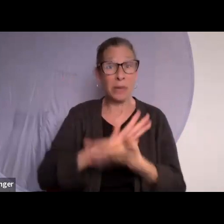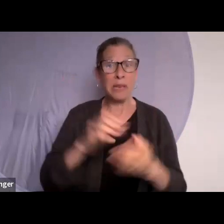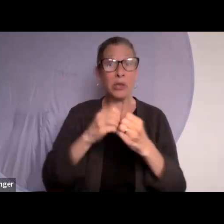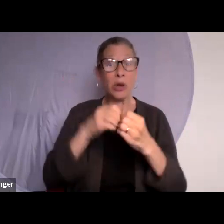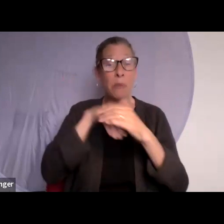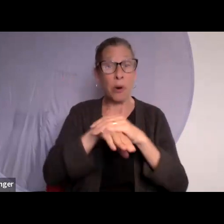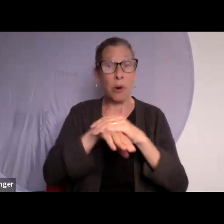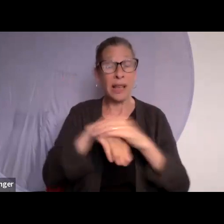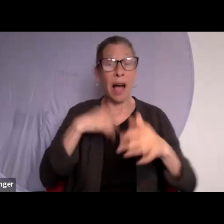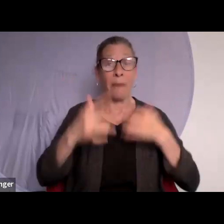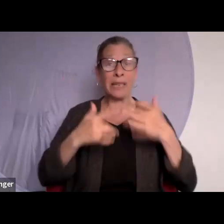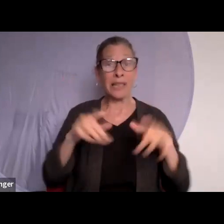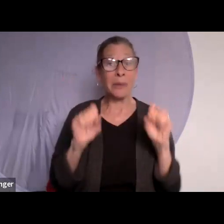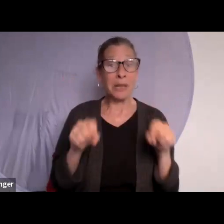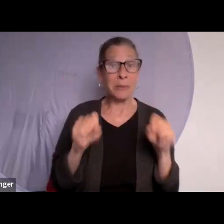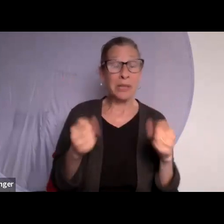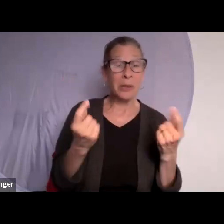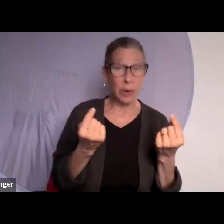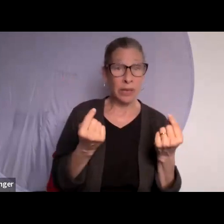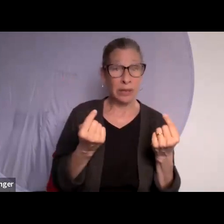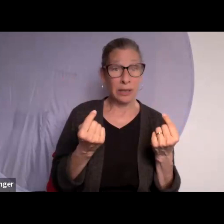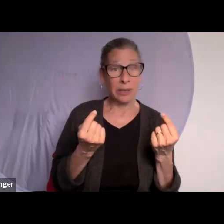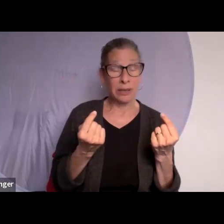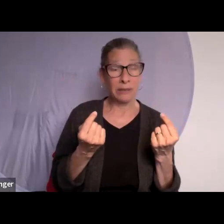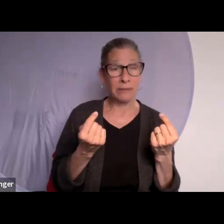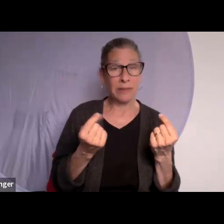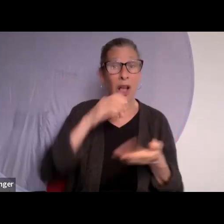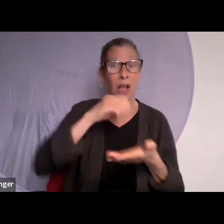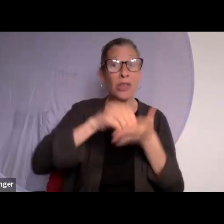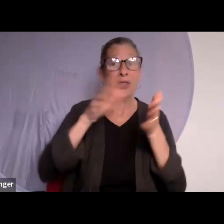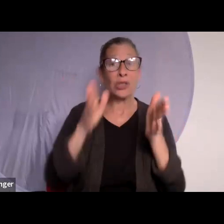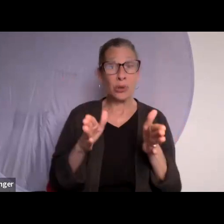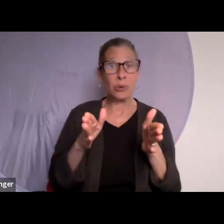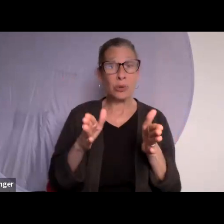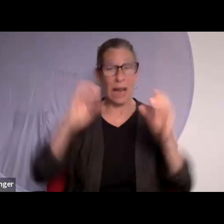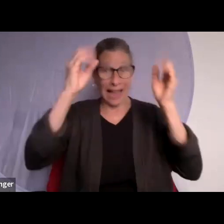excited about the possibility of the student and instructor